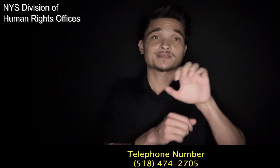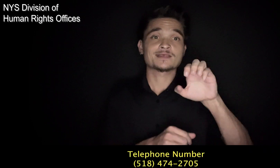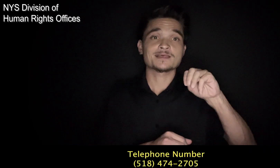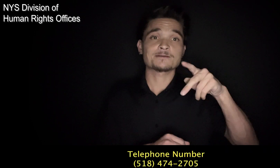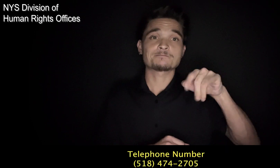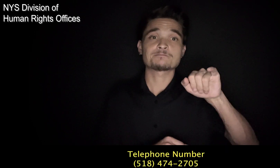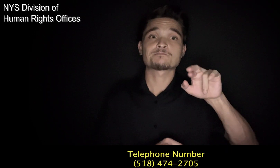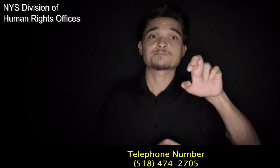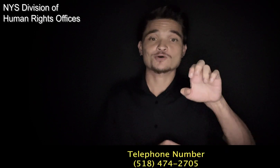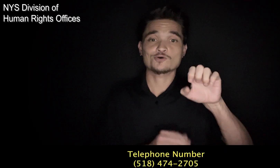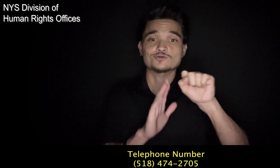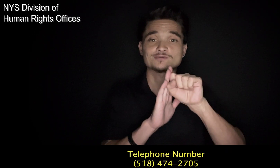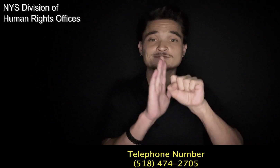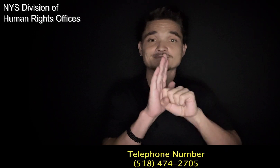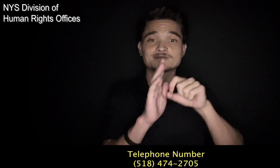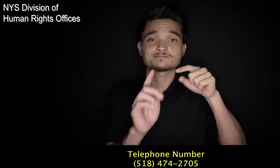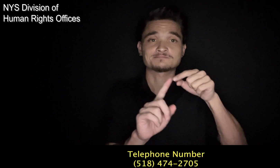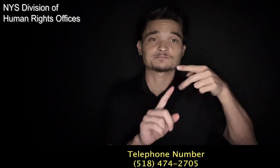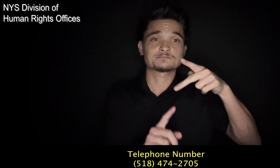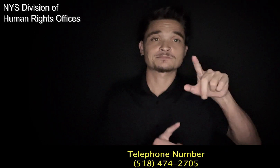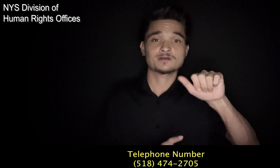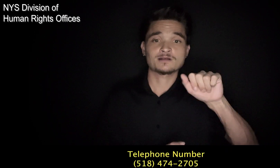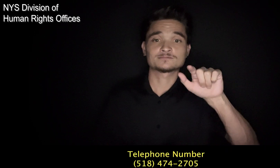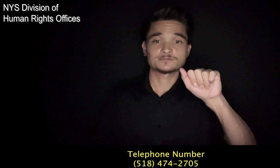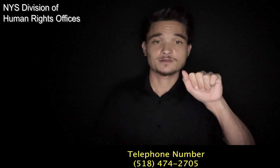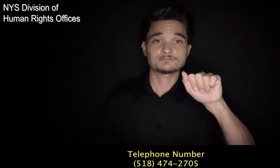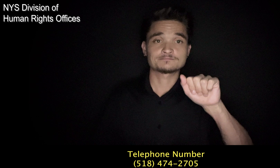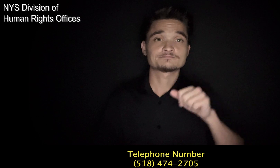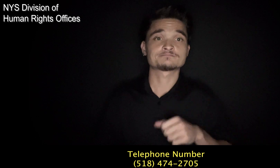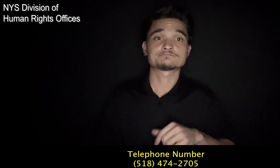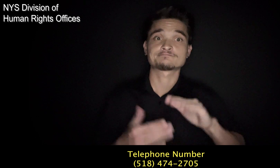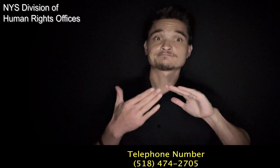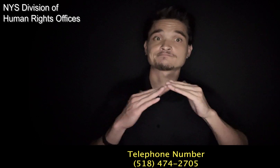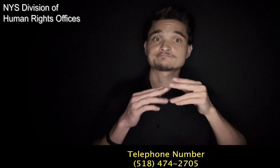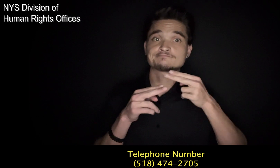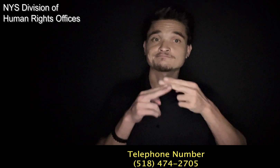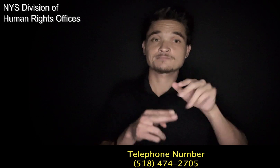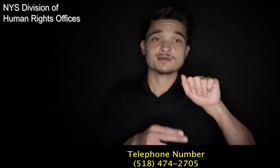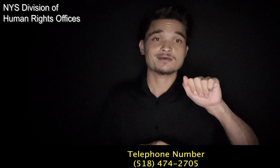Telephone Number (518) 474-2705